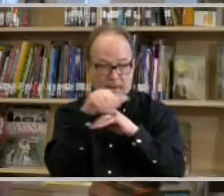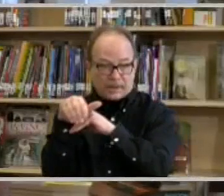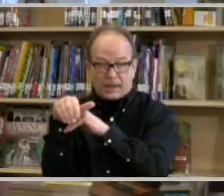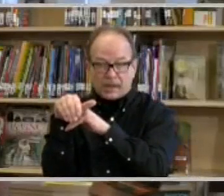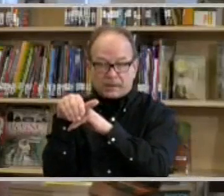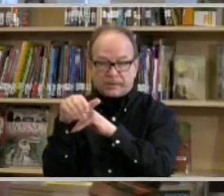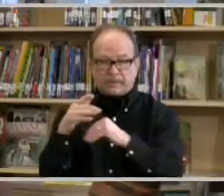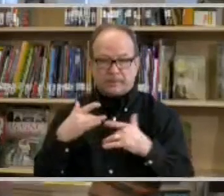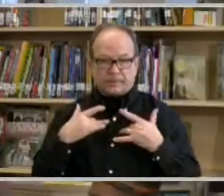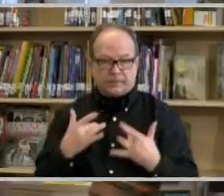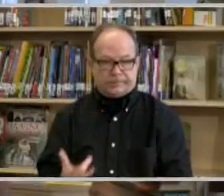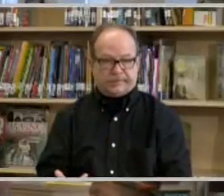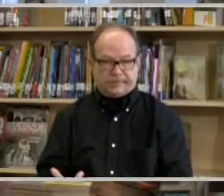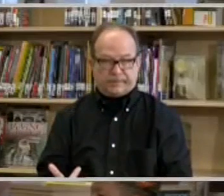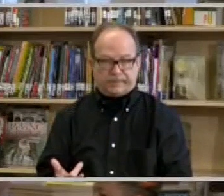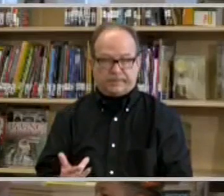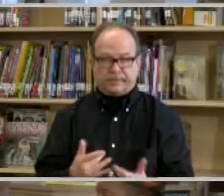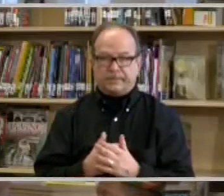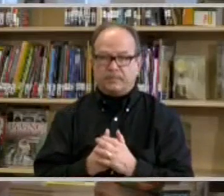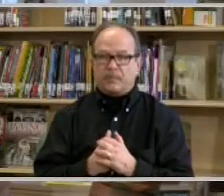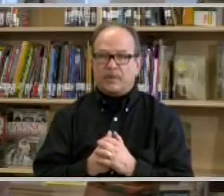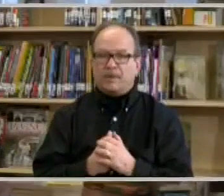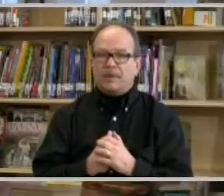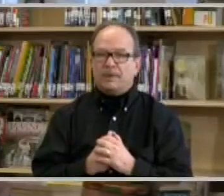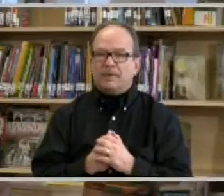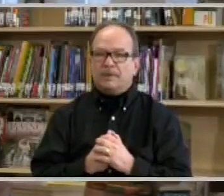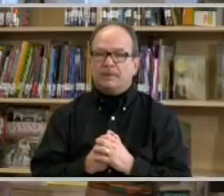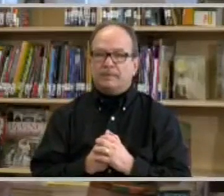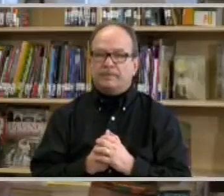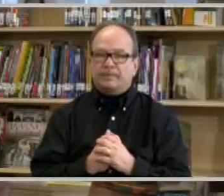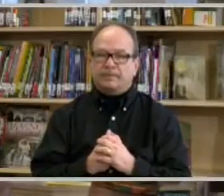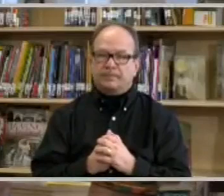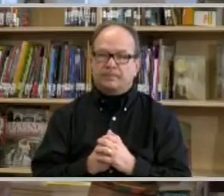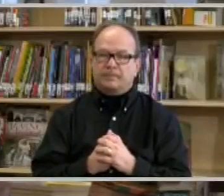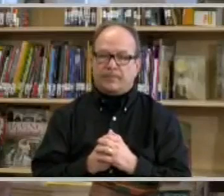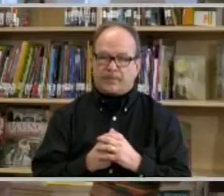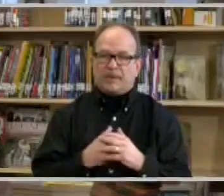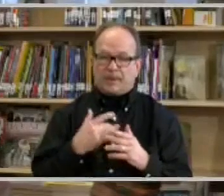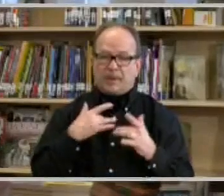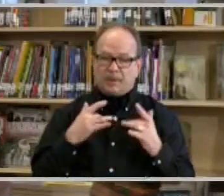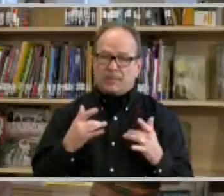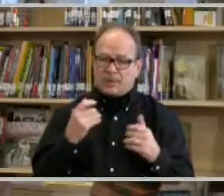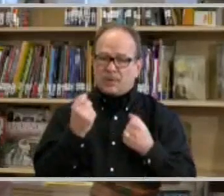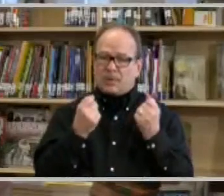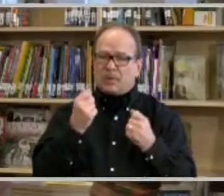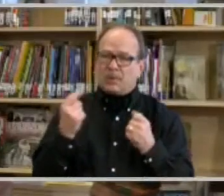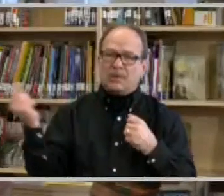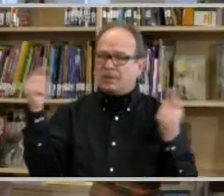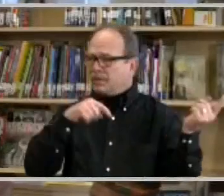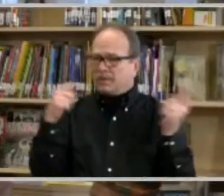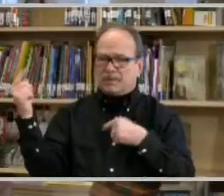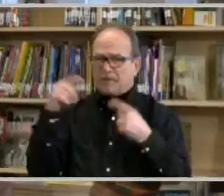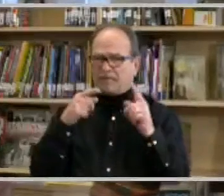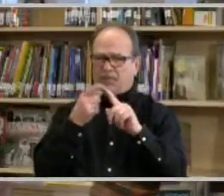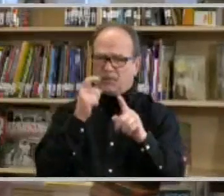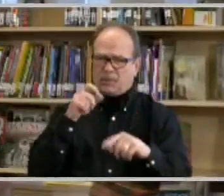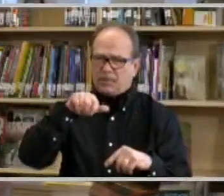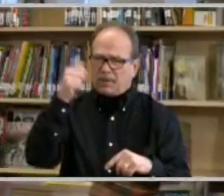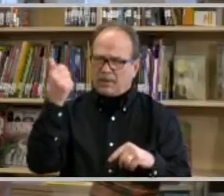CRIMES AT NIGHT WITH OUT OF STATE CARS AND OUT OF STATE LICENSE AND ROSA COULD BE A LITTLE MORE AGGRESSIVE WITH